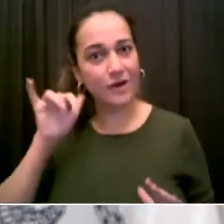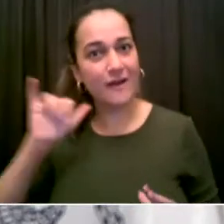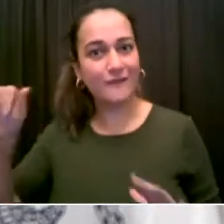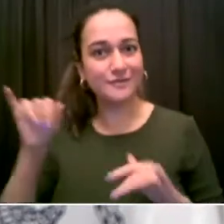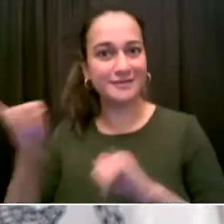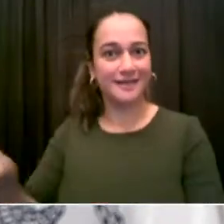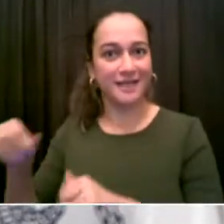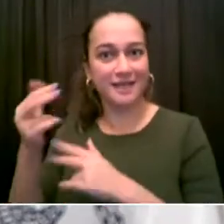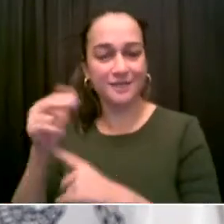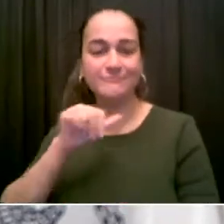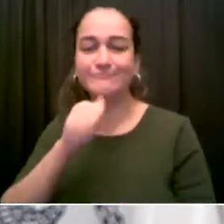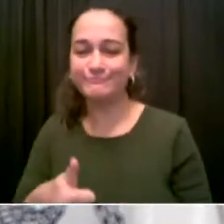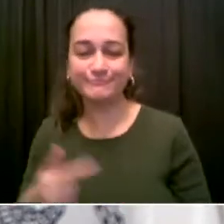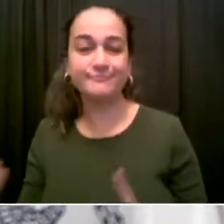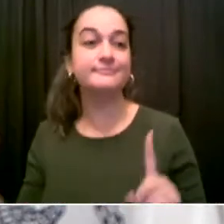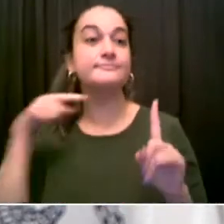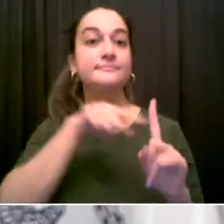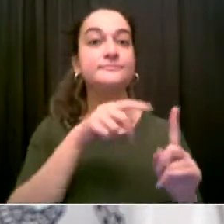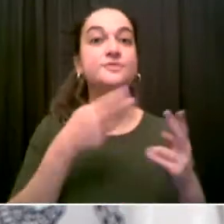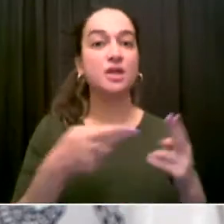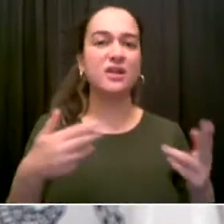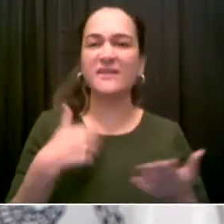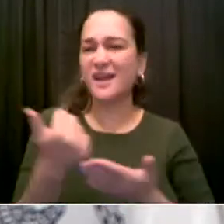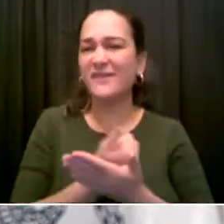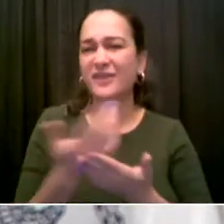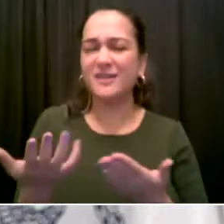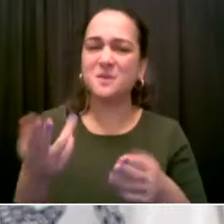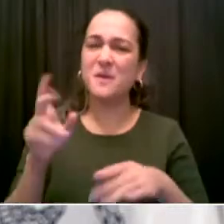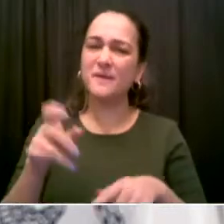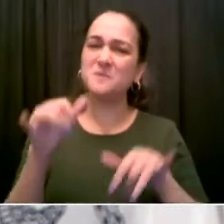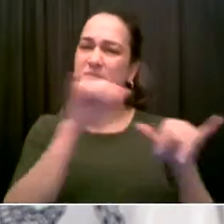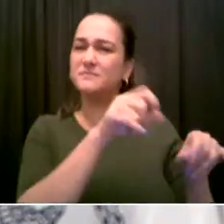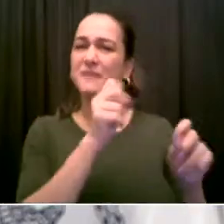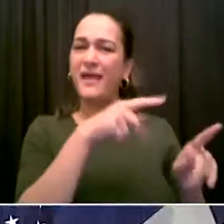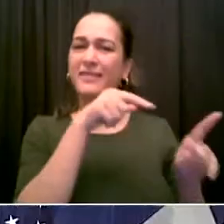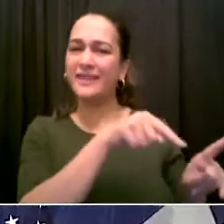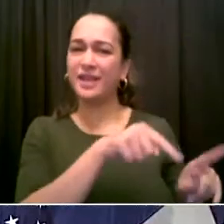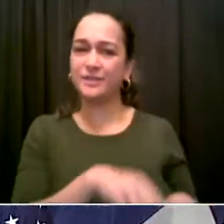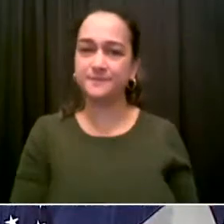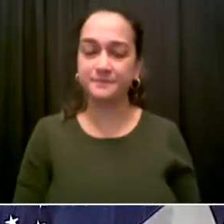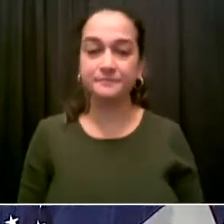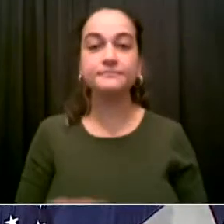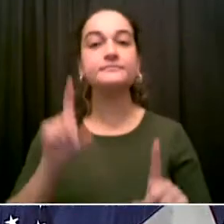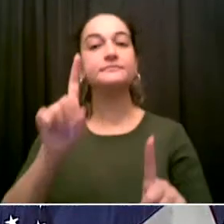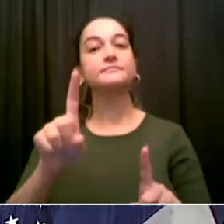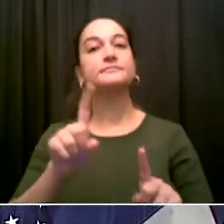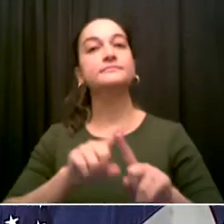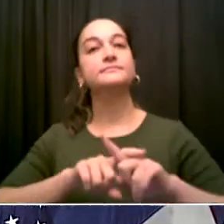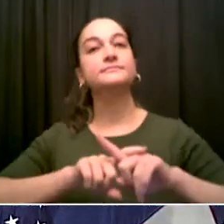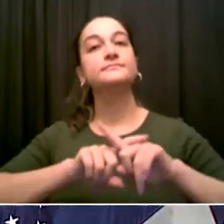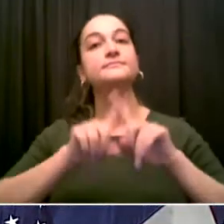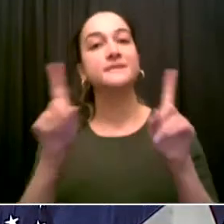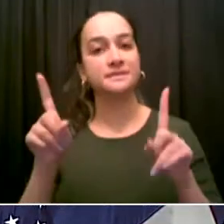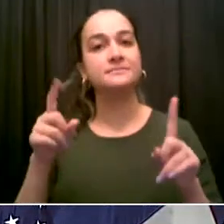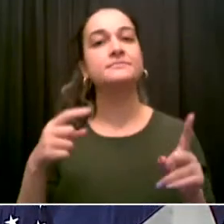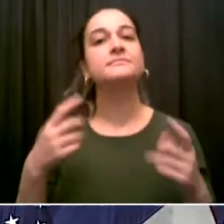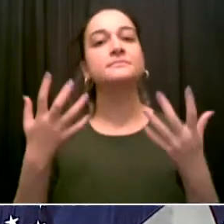A TEMPORARY EMERGENCY MEASURE. WE WILL REVERSE THAT AND BRING PEOPLE BACK TO THE SHELTER.